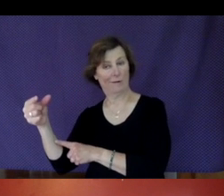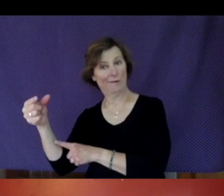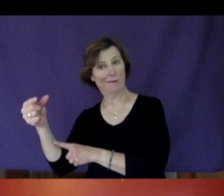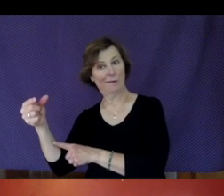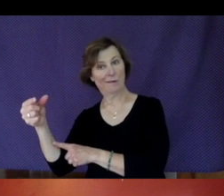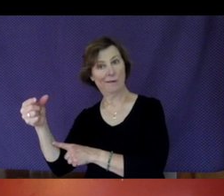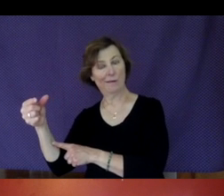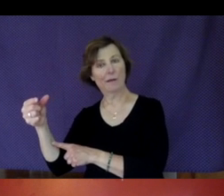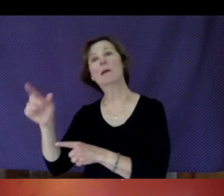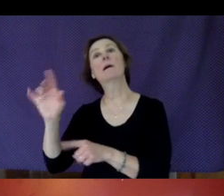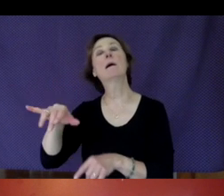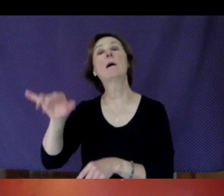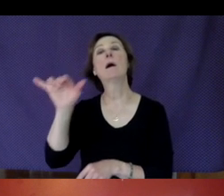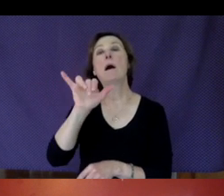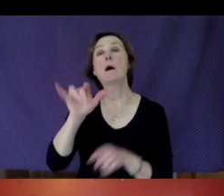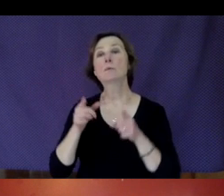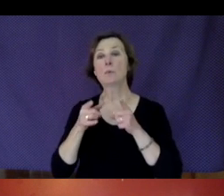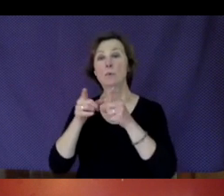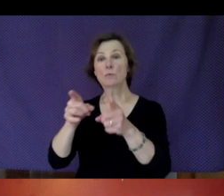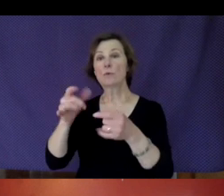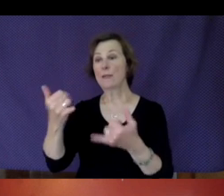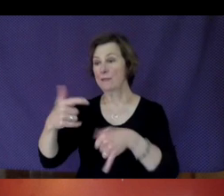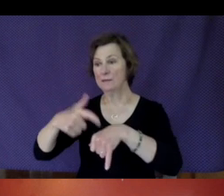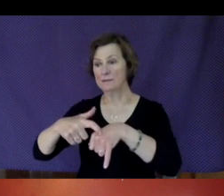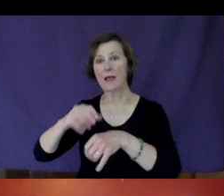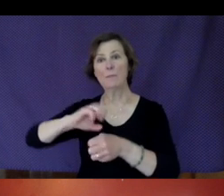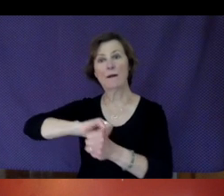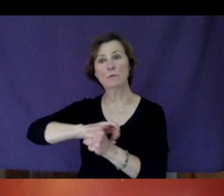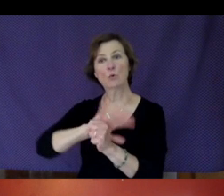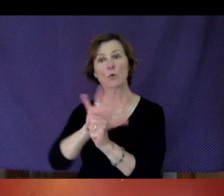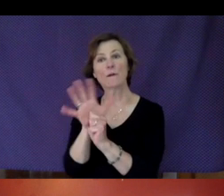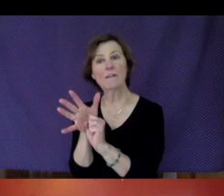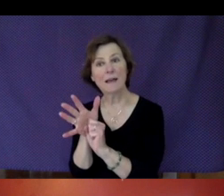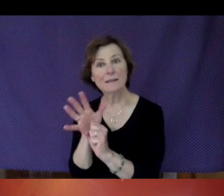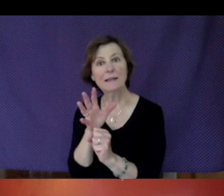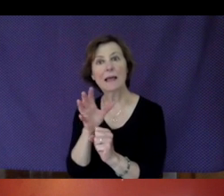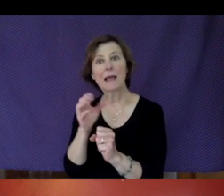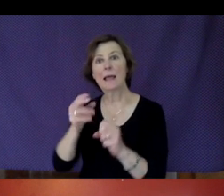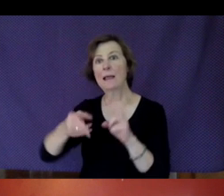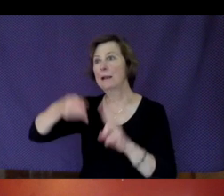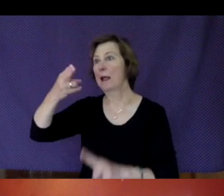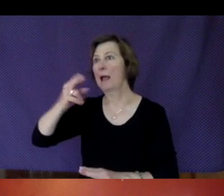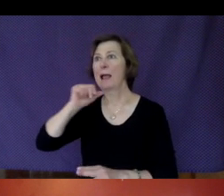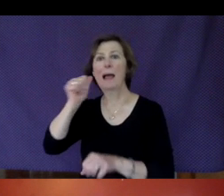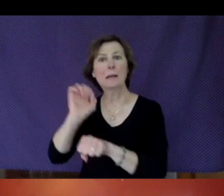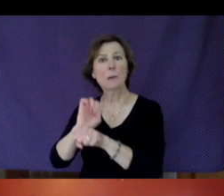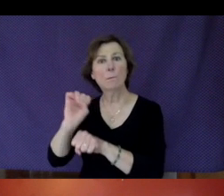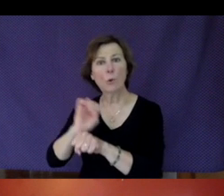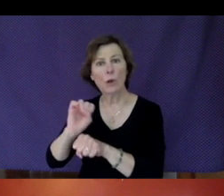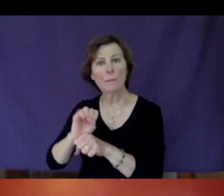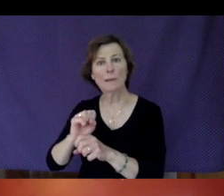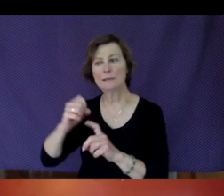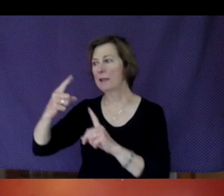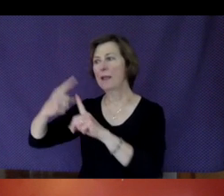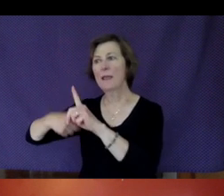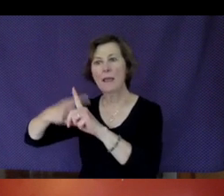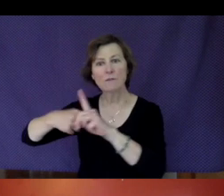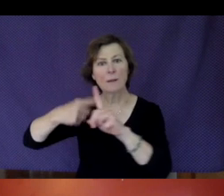Also during this time of coronavirus and high unemployment every month more than 46,000 people